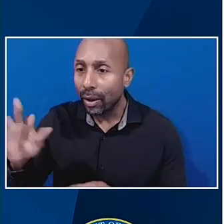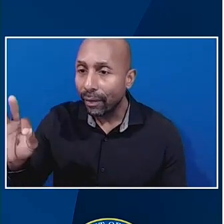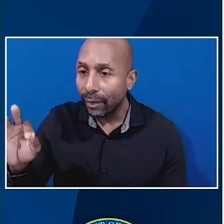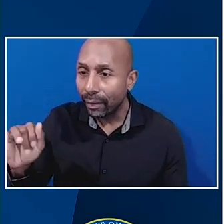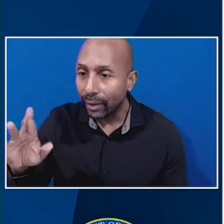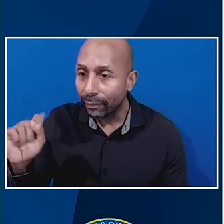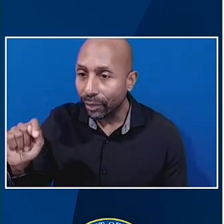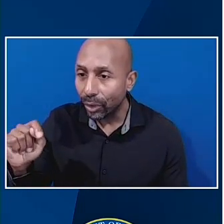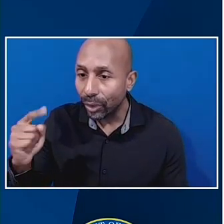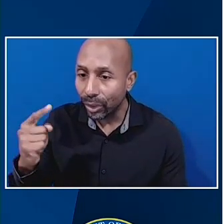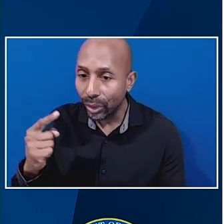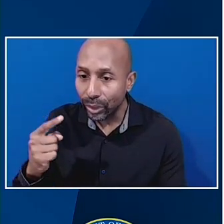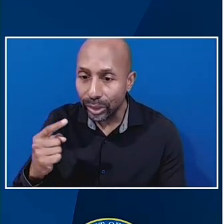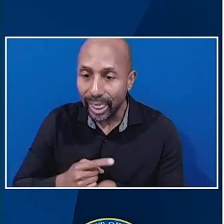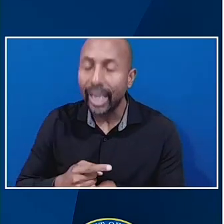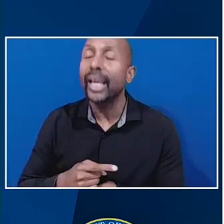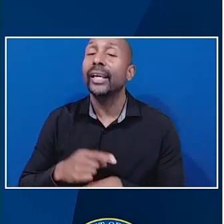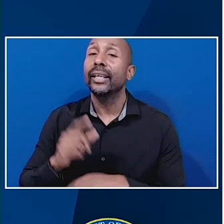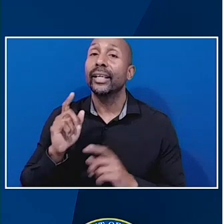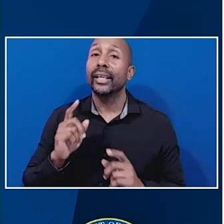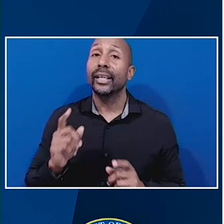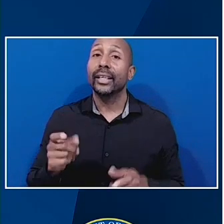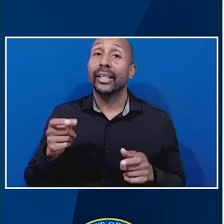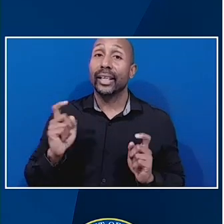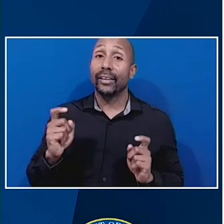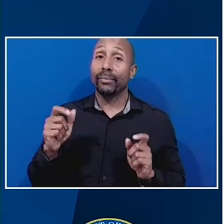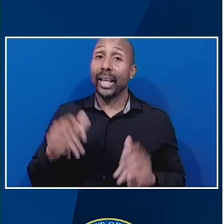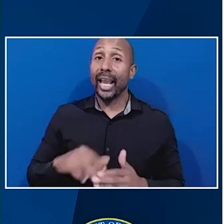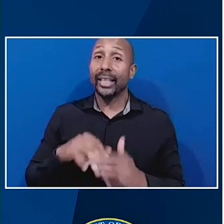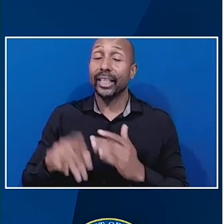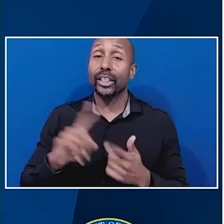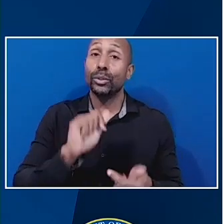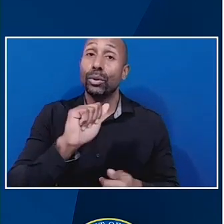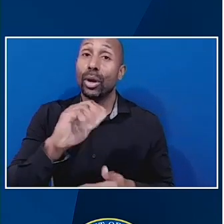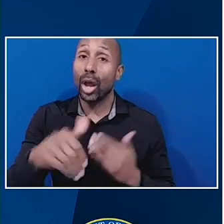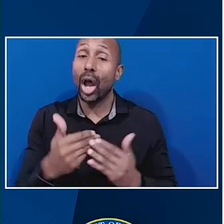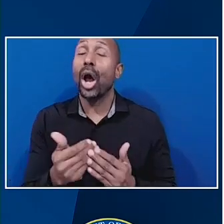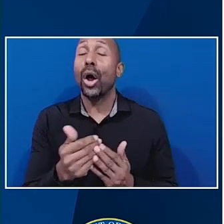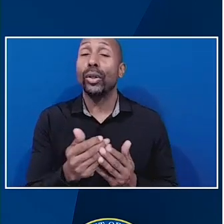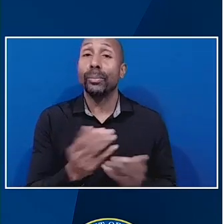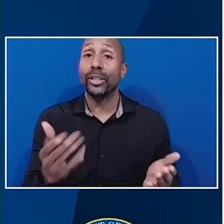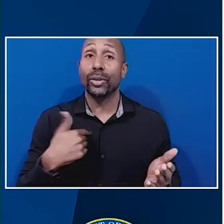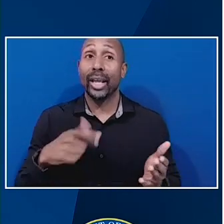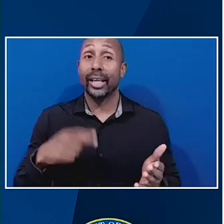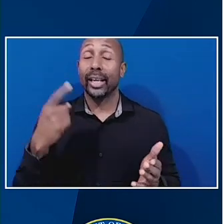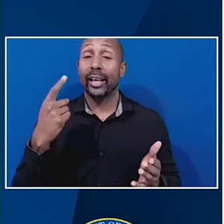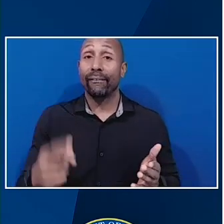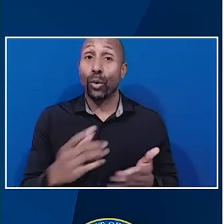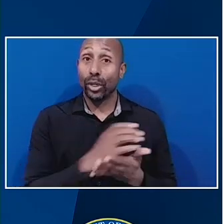materials I need for participating courses by the first day of class. This program is so convenient, and it